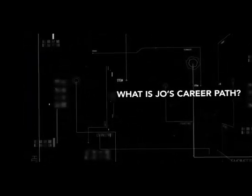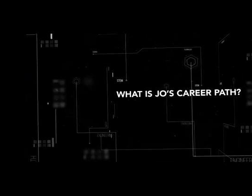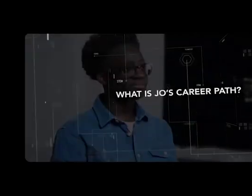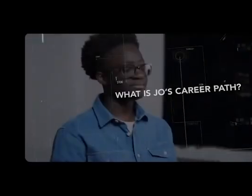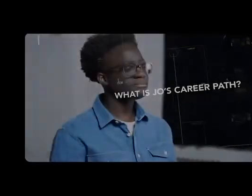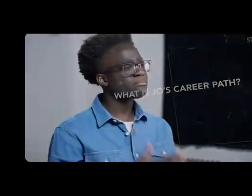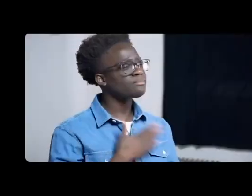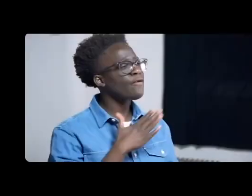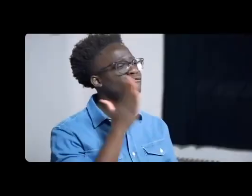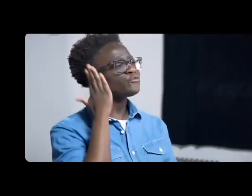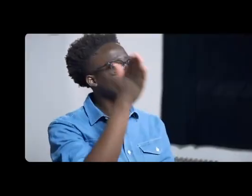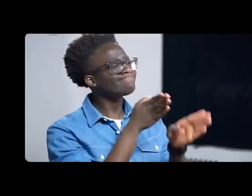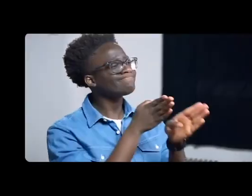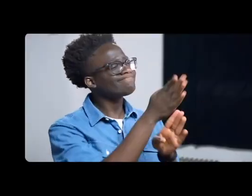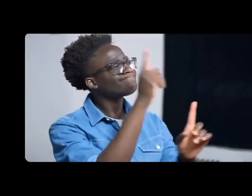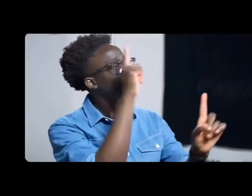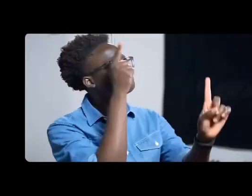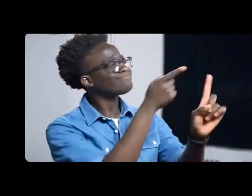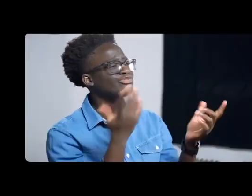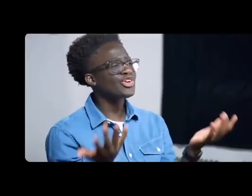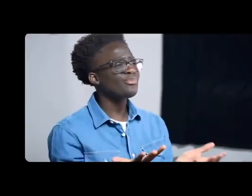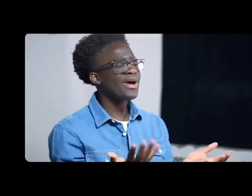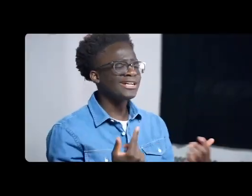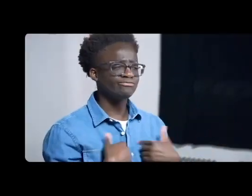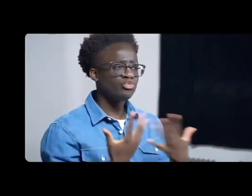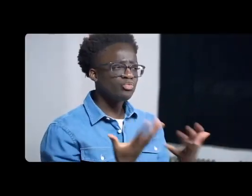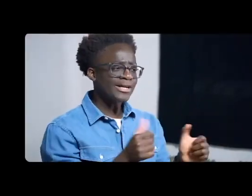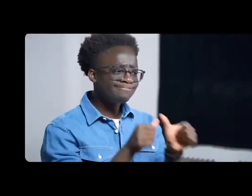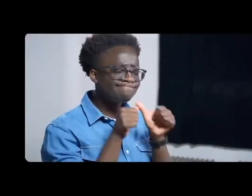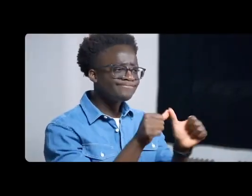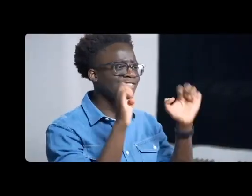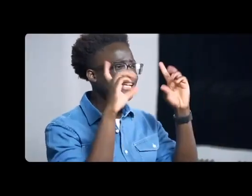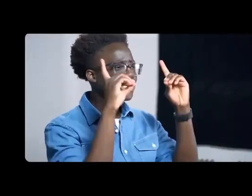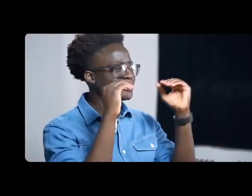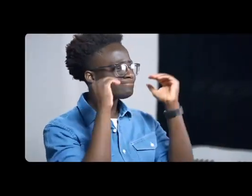This person's name is Joe. What is my career path?